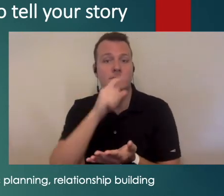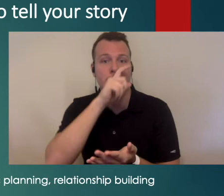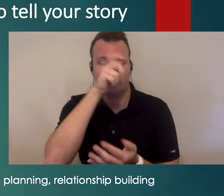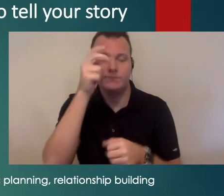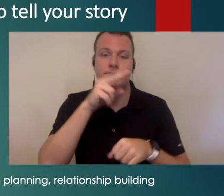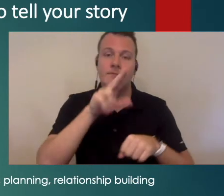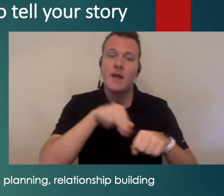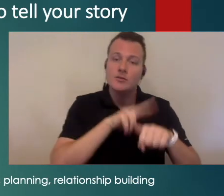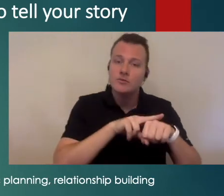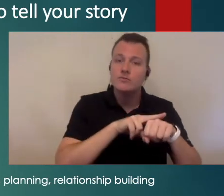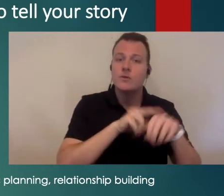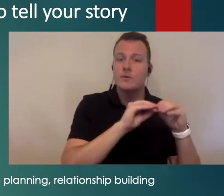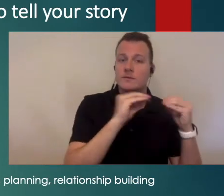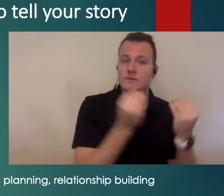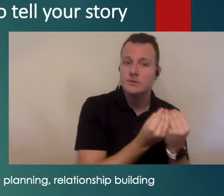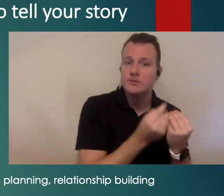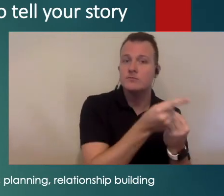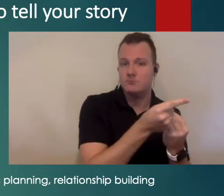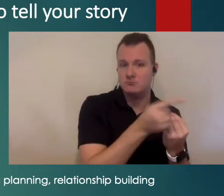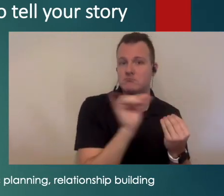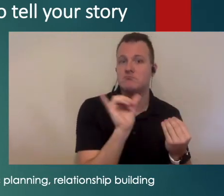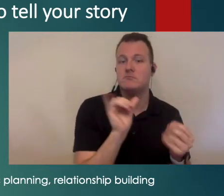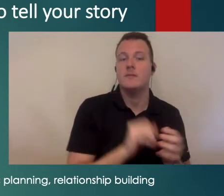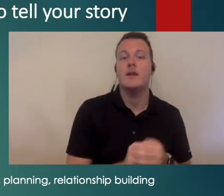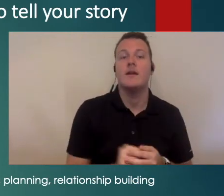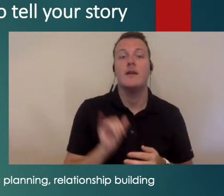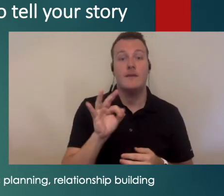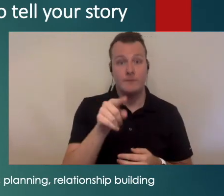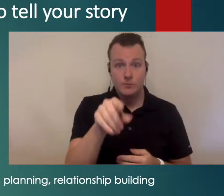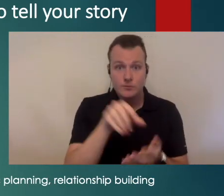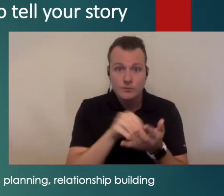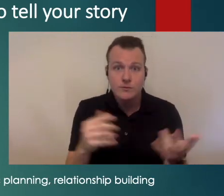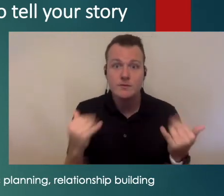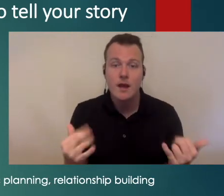organizations that have that ability. And if you're currently a student, hopefully